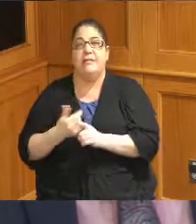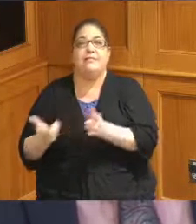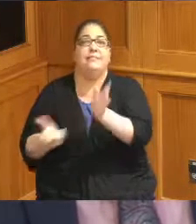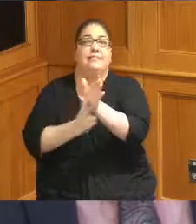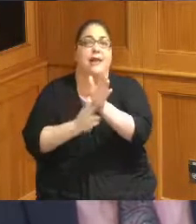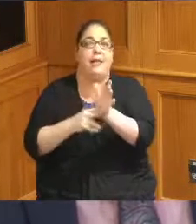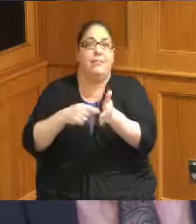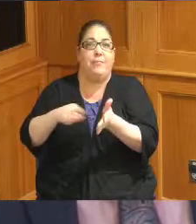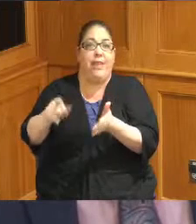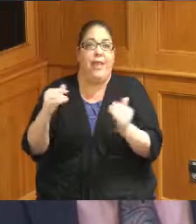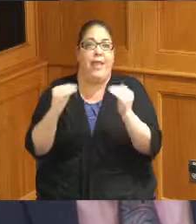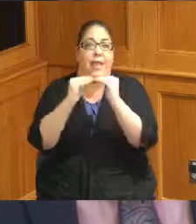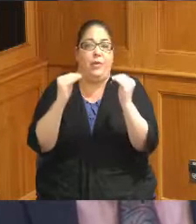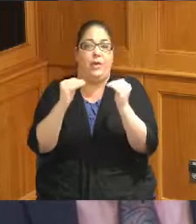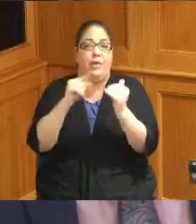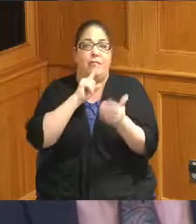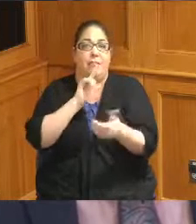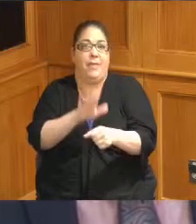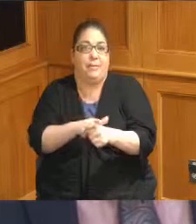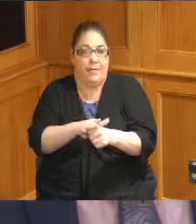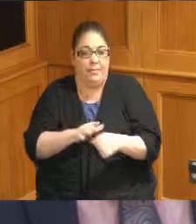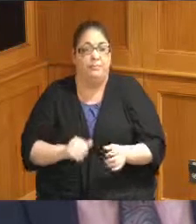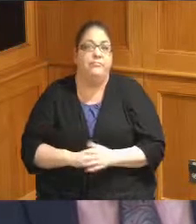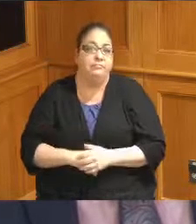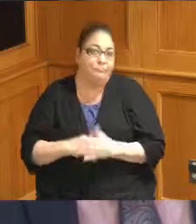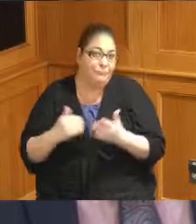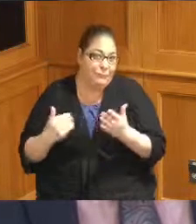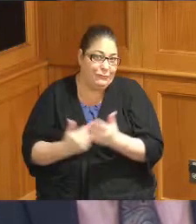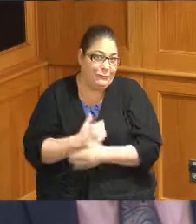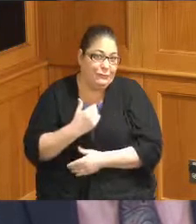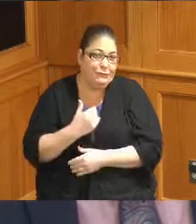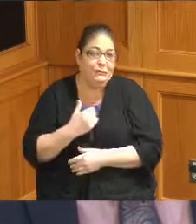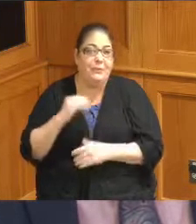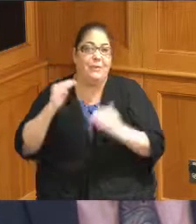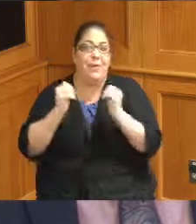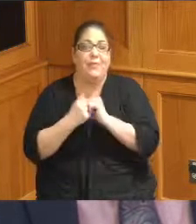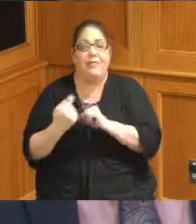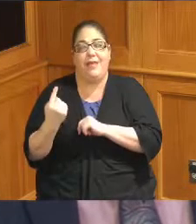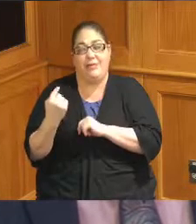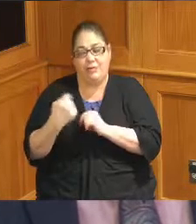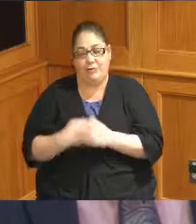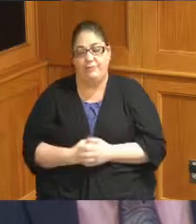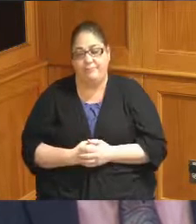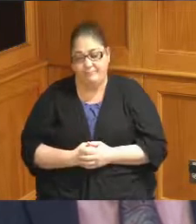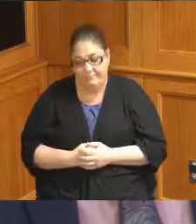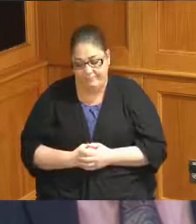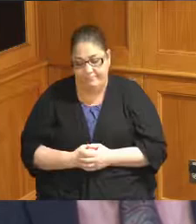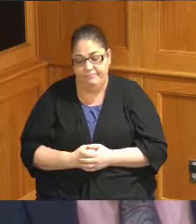Equity commitment all new in addition to what we had last year so we're looking forward to that and